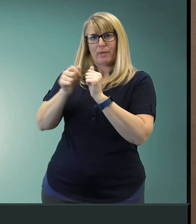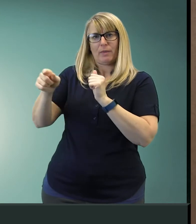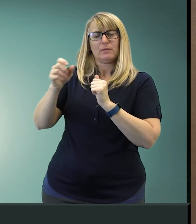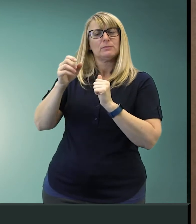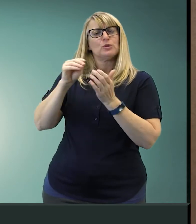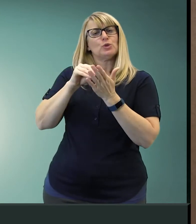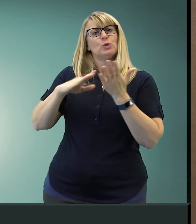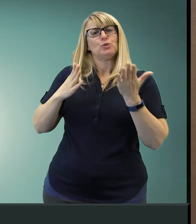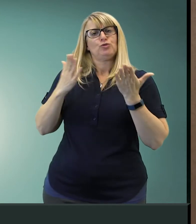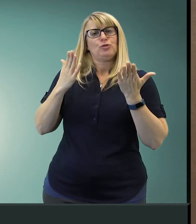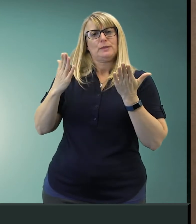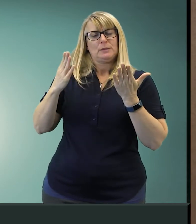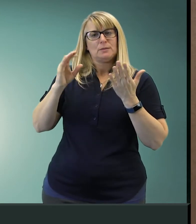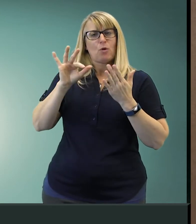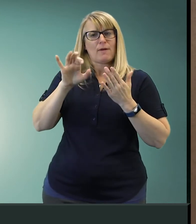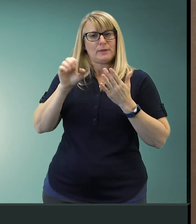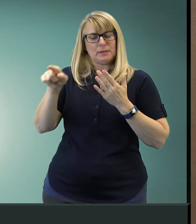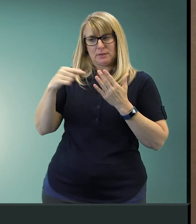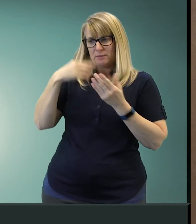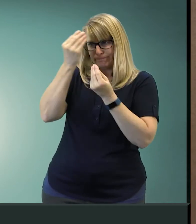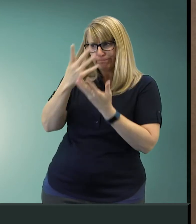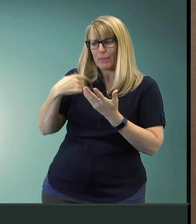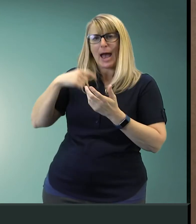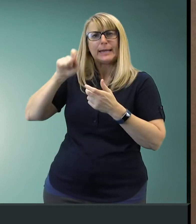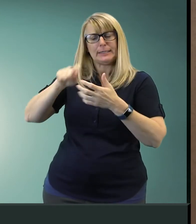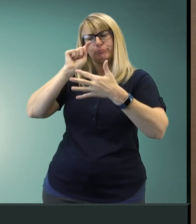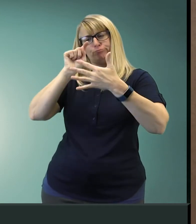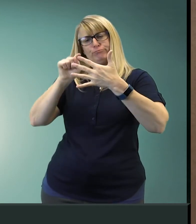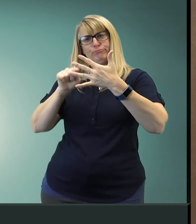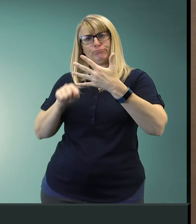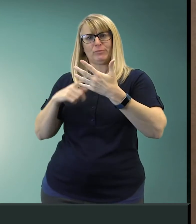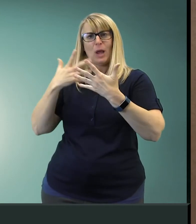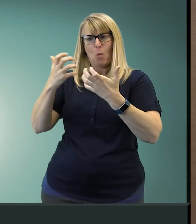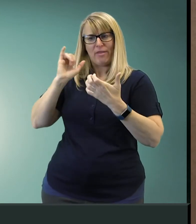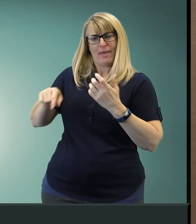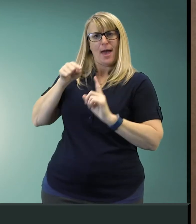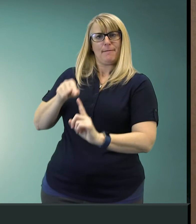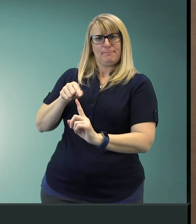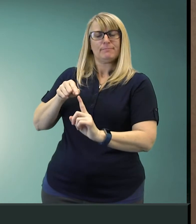at the student services office. This is exactly what I need and I need it this way now.